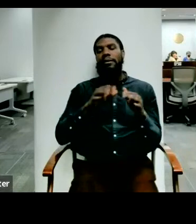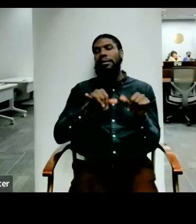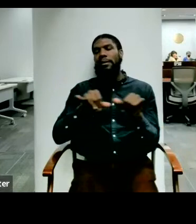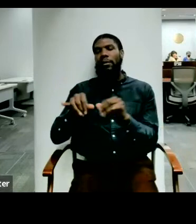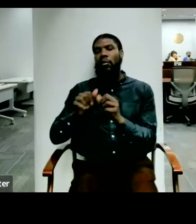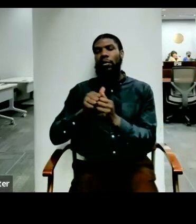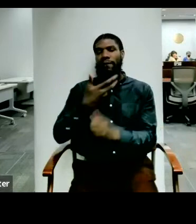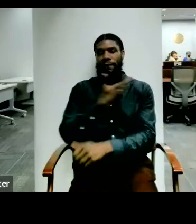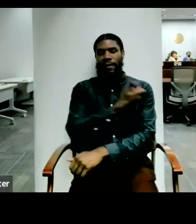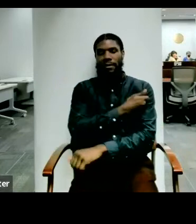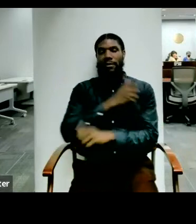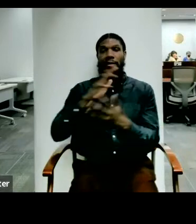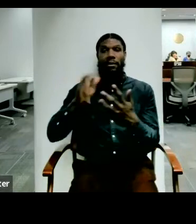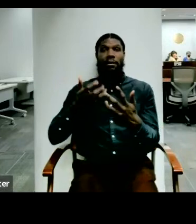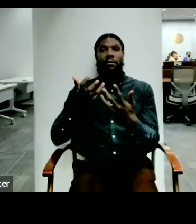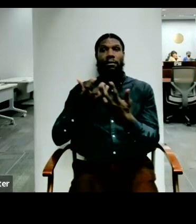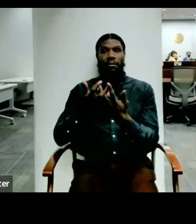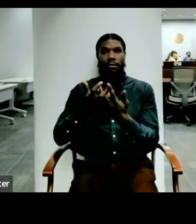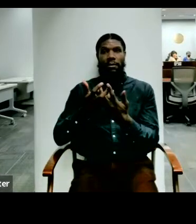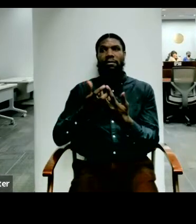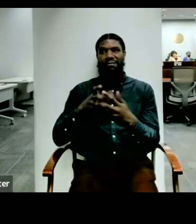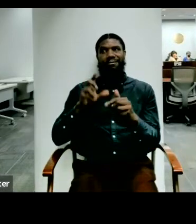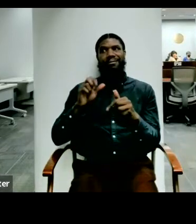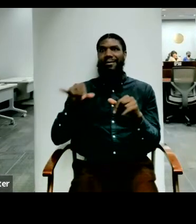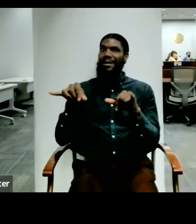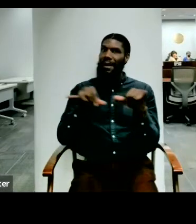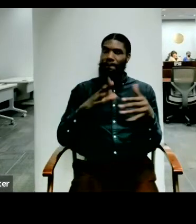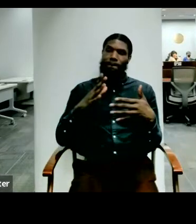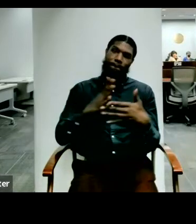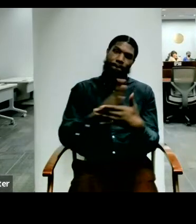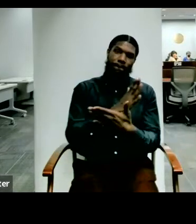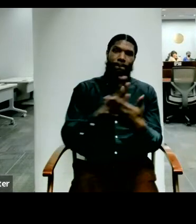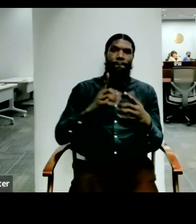um, you know, that has run the gamut in terms of different, different faiths as